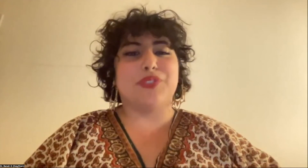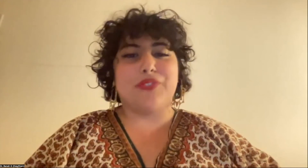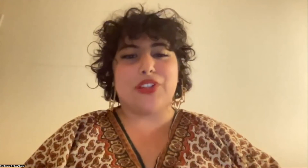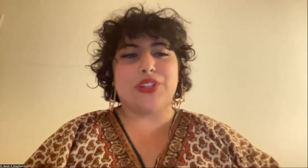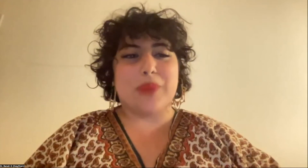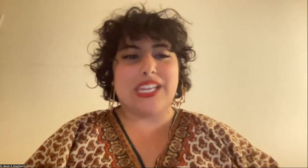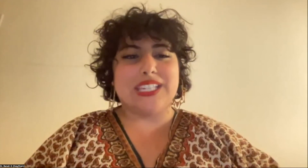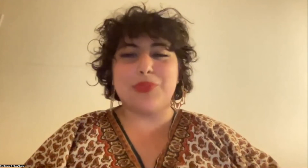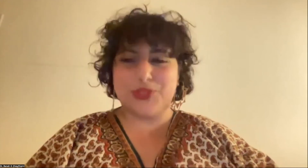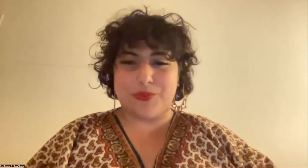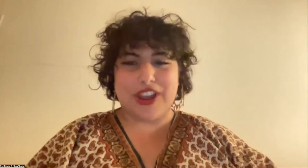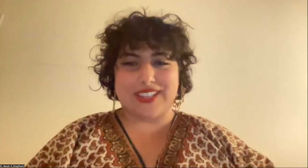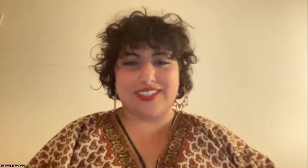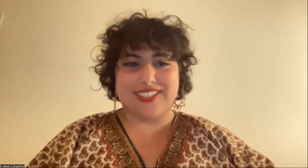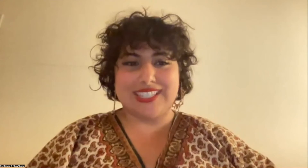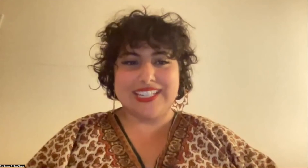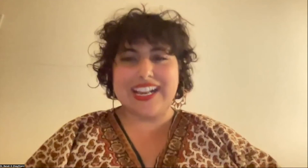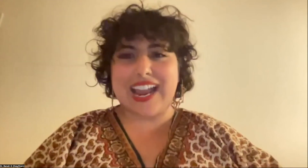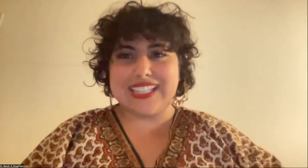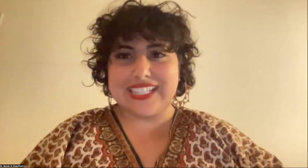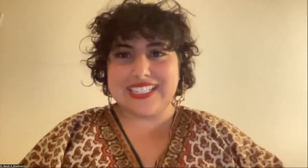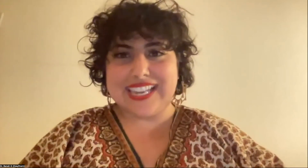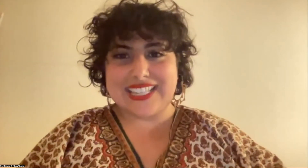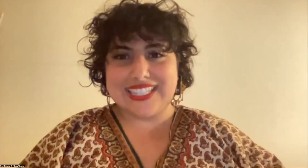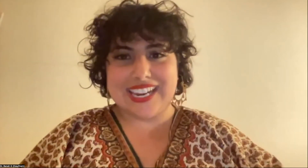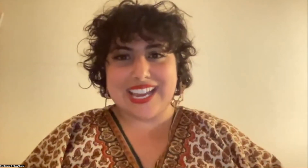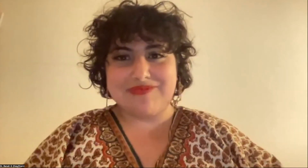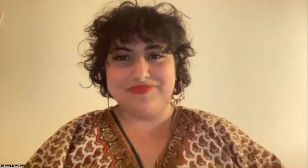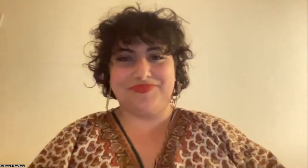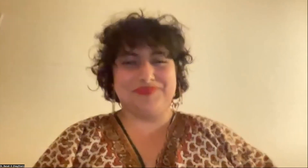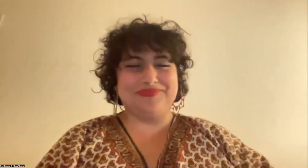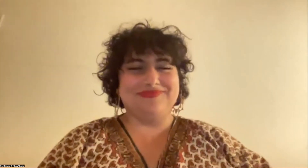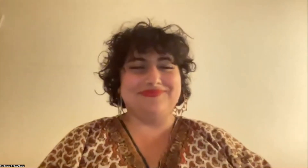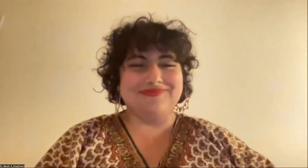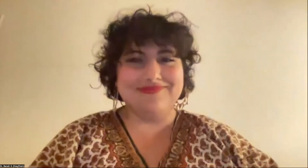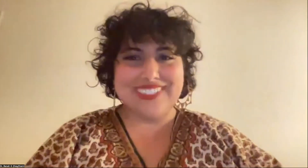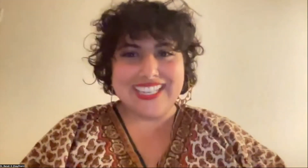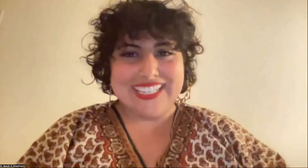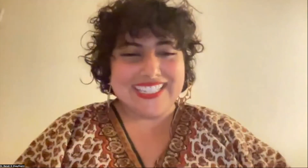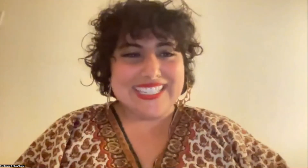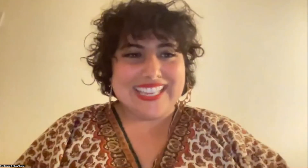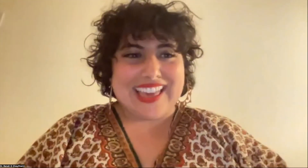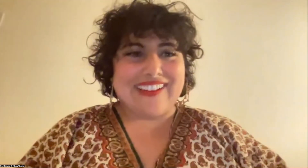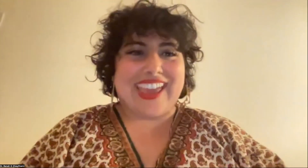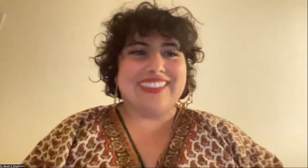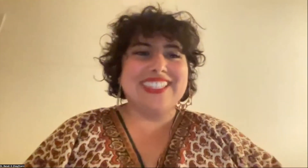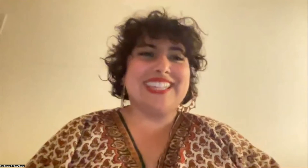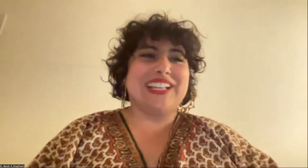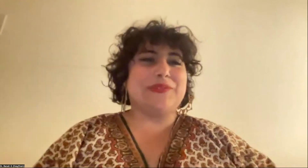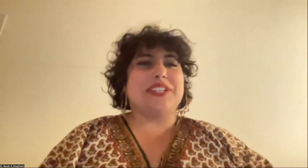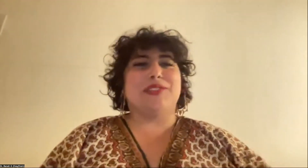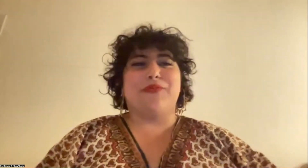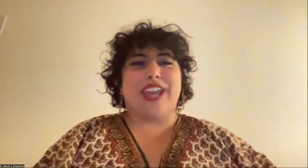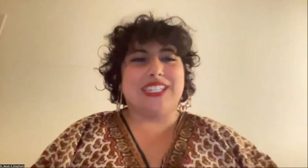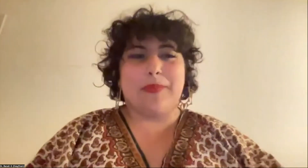of your fellowship money to pursue more answers. Kindly, La Syrena. Okay, this next one is a rant